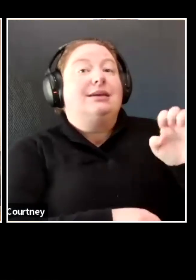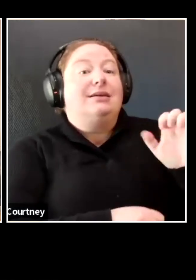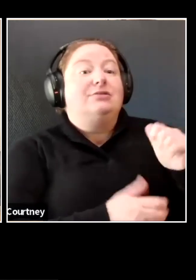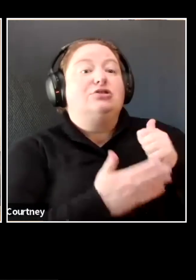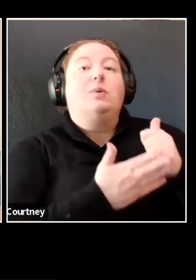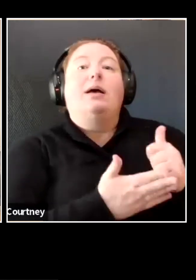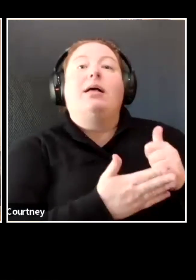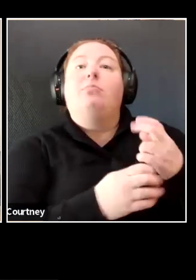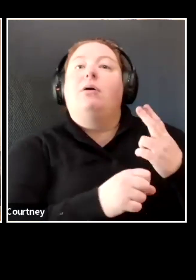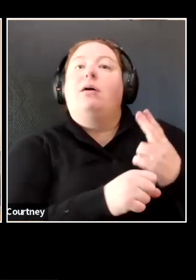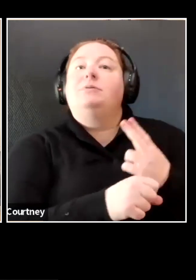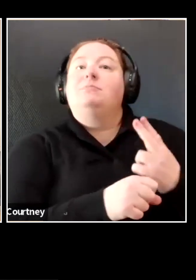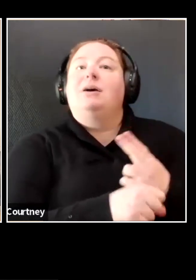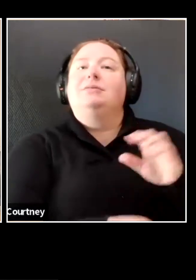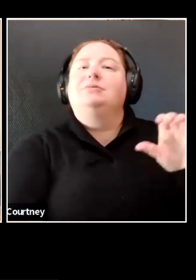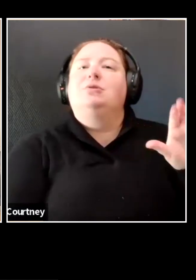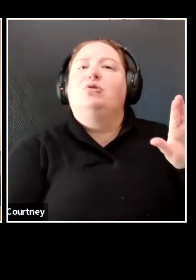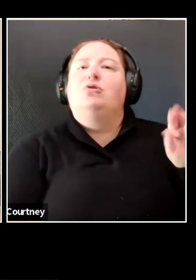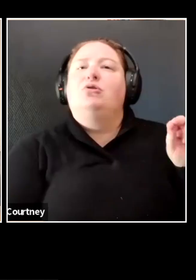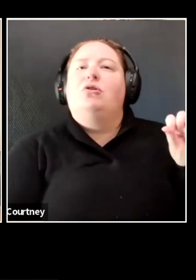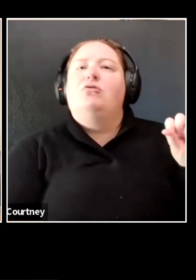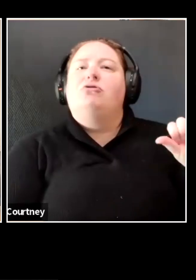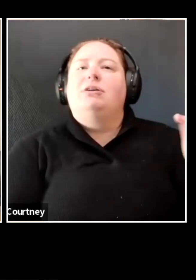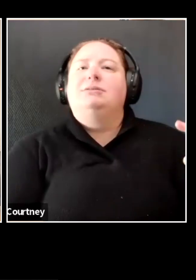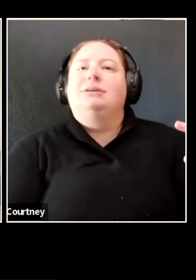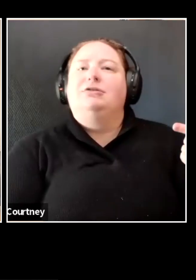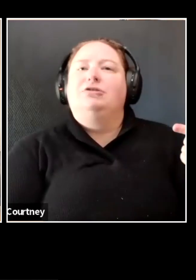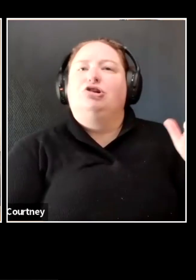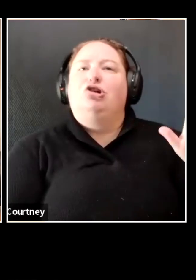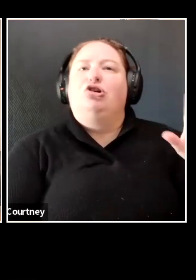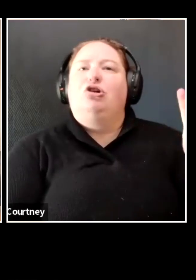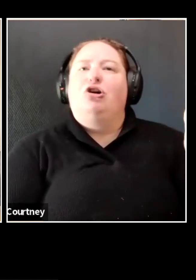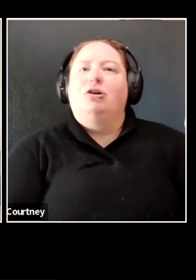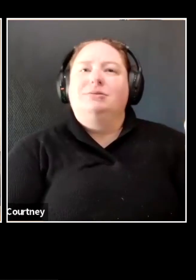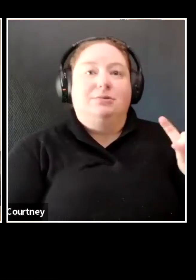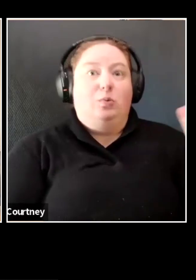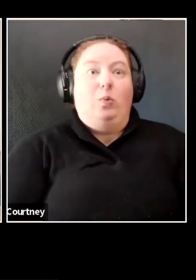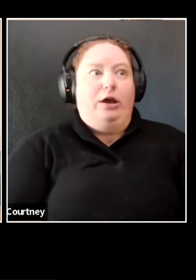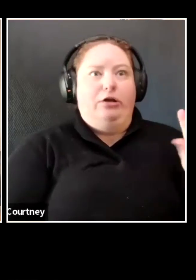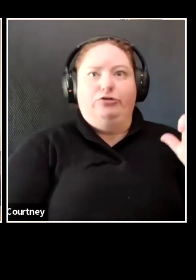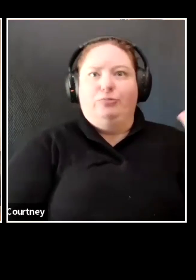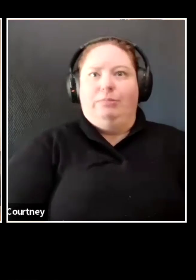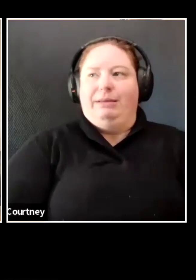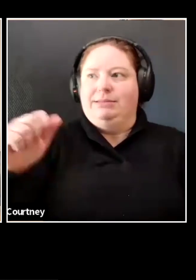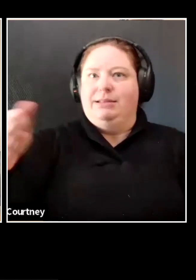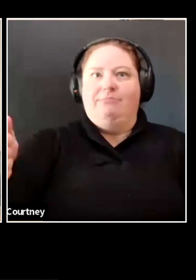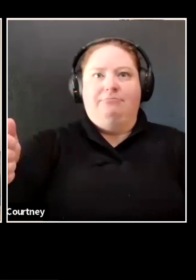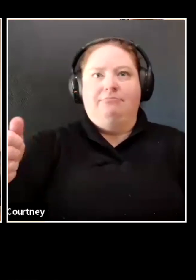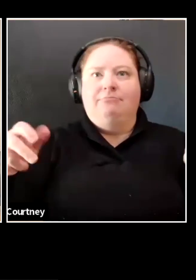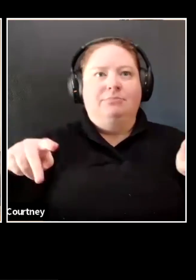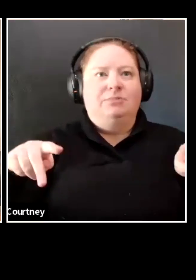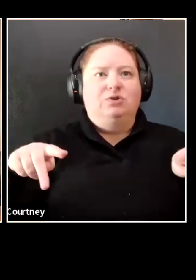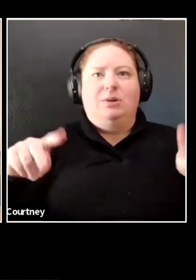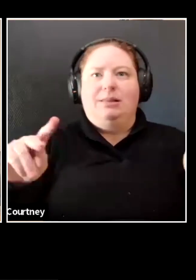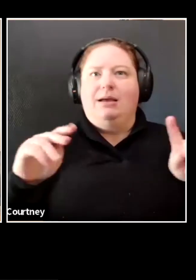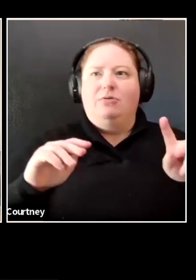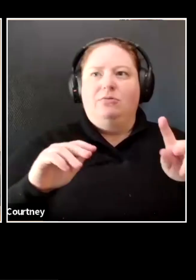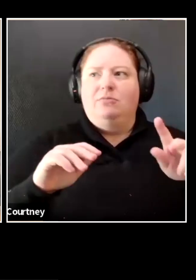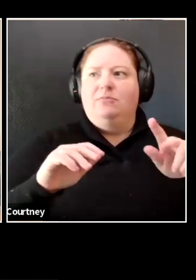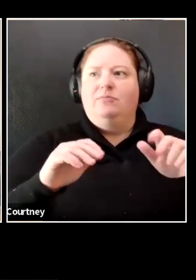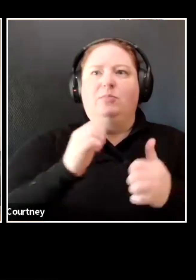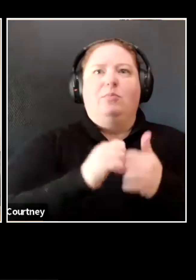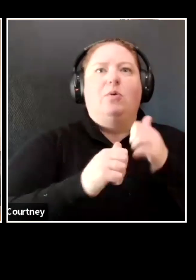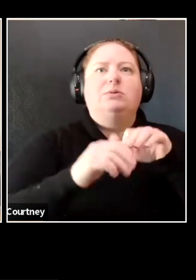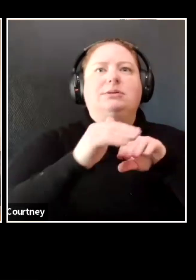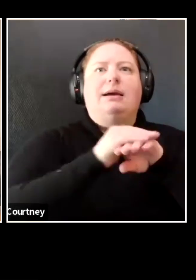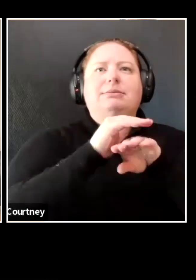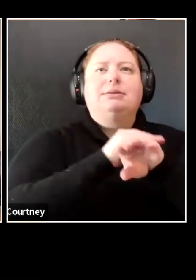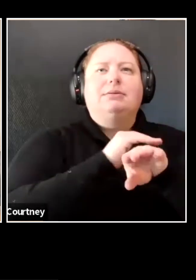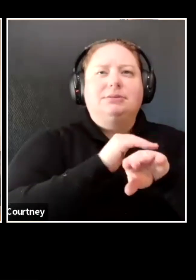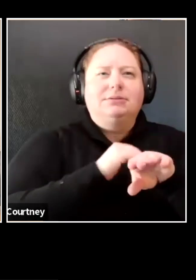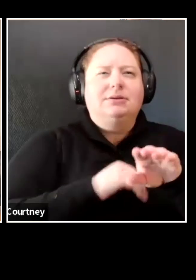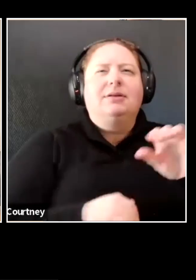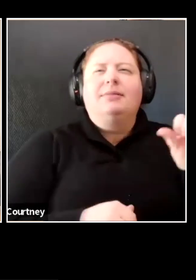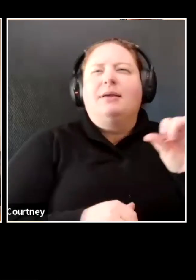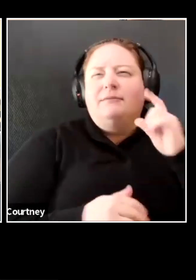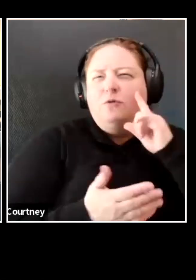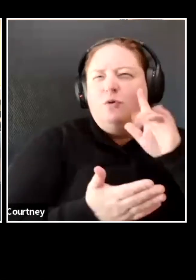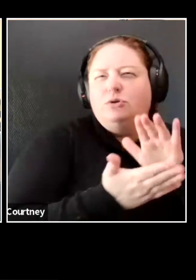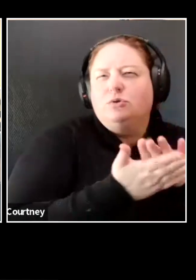perhaps like where to place them to allow the most um the most access like like to like to a school